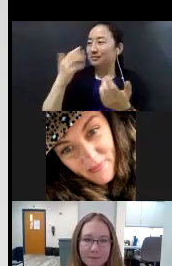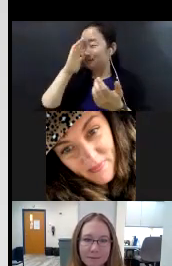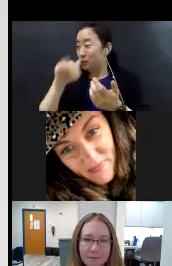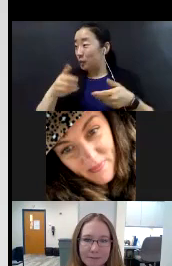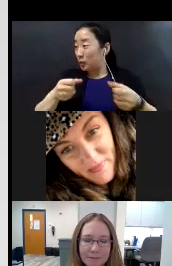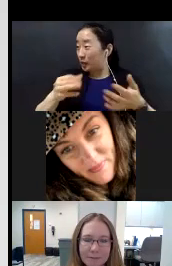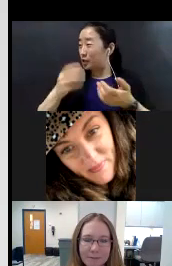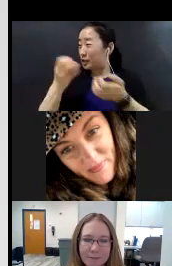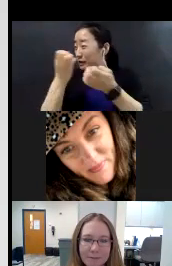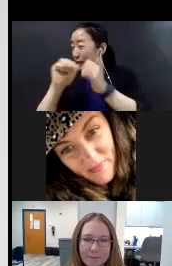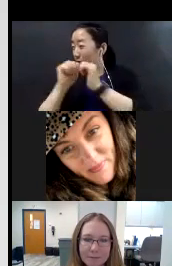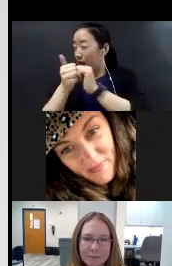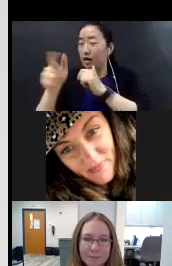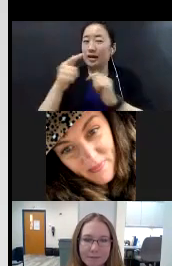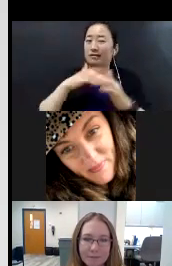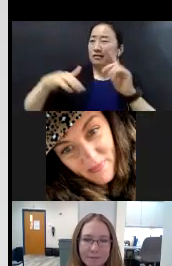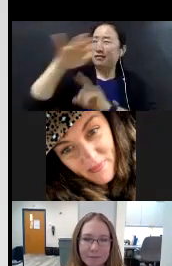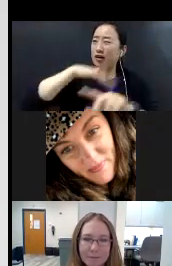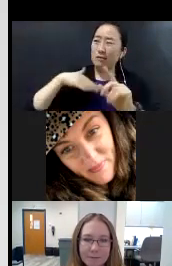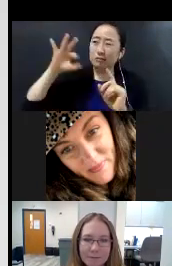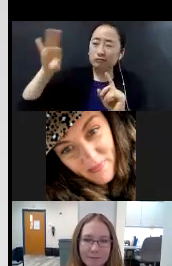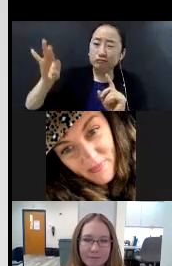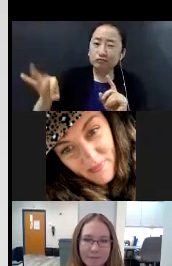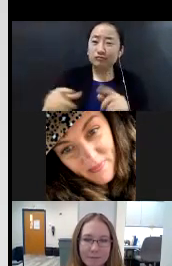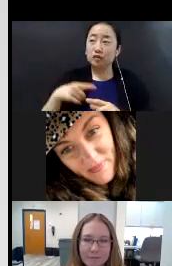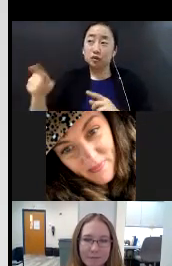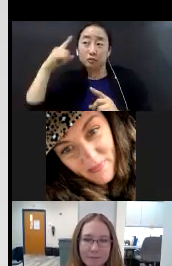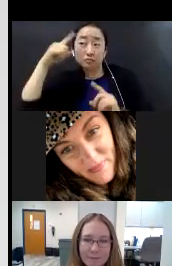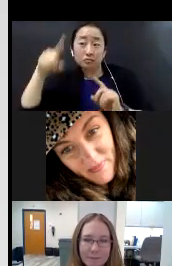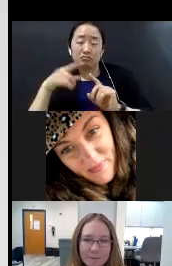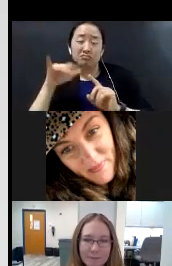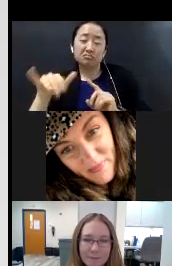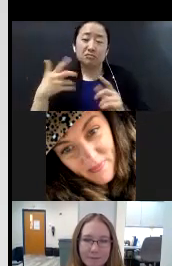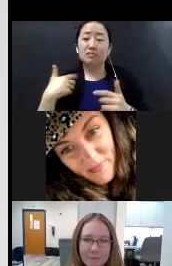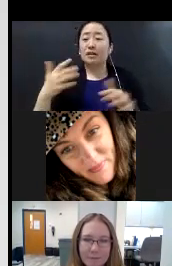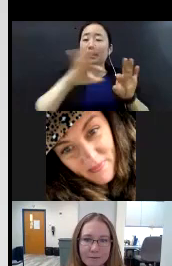WELL AS ENVIRONMENT CONSIDERATIONS. HAVE YOU CONSIDERED PUTTING A GRAB BAR HERE,